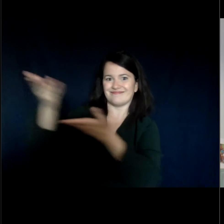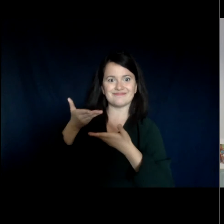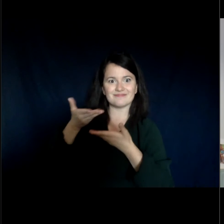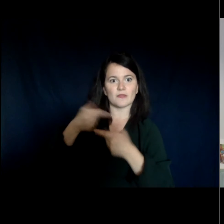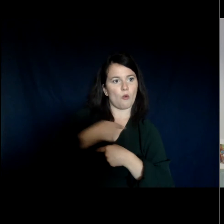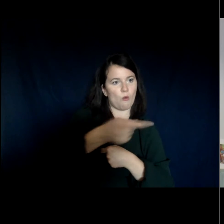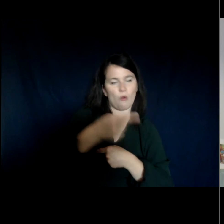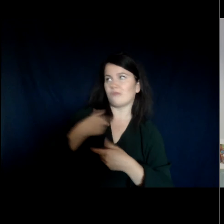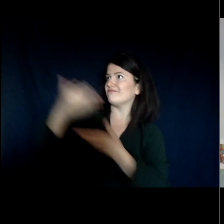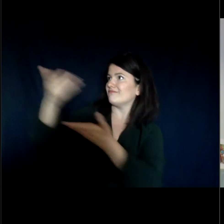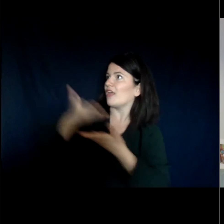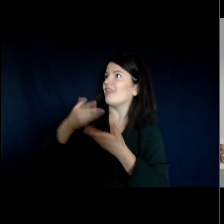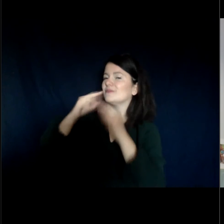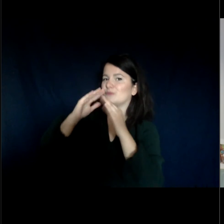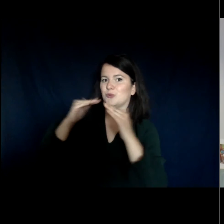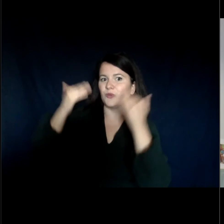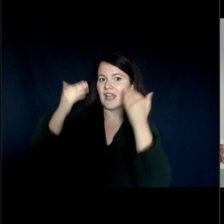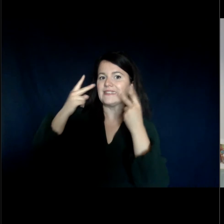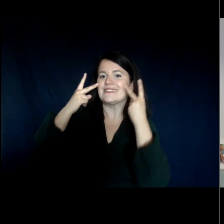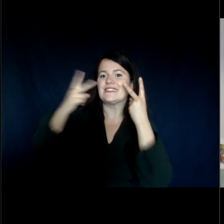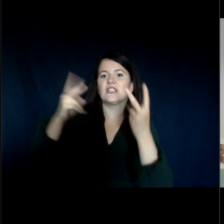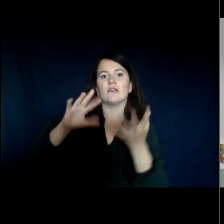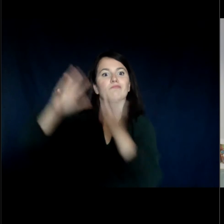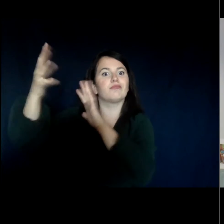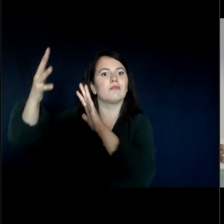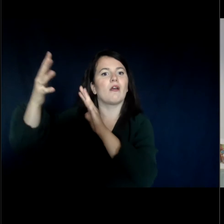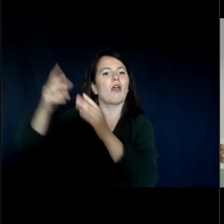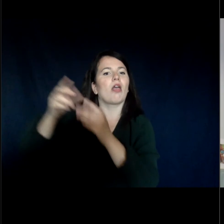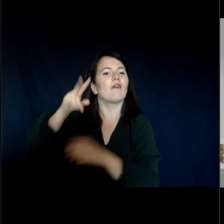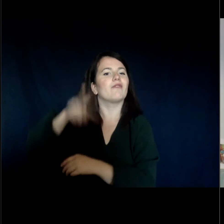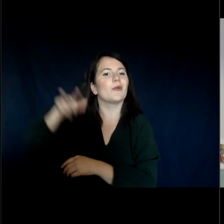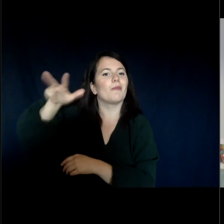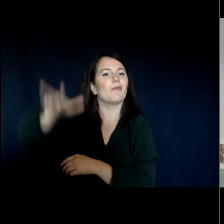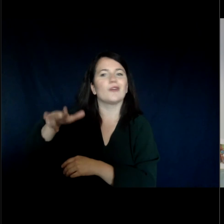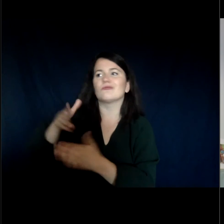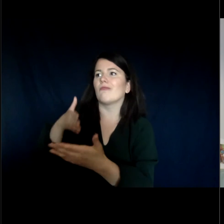often not be provided anymore and that is creating huge difficulties.